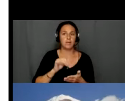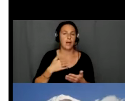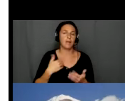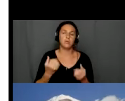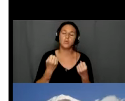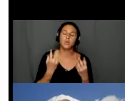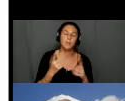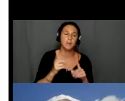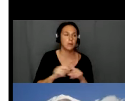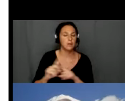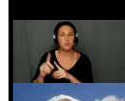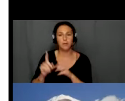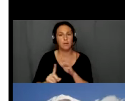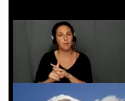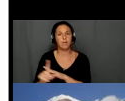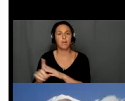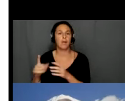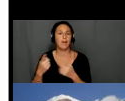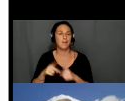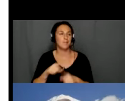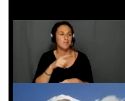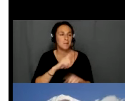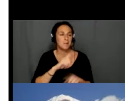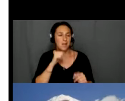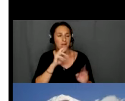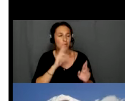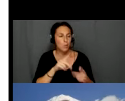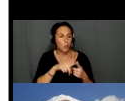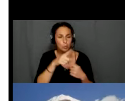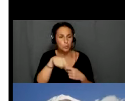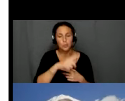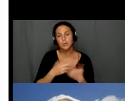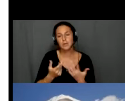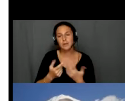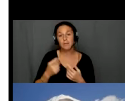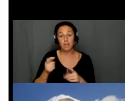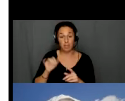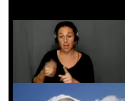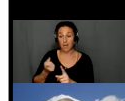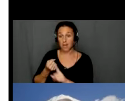happened in 2021 was in the (audio distortion) in 22 years that I had